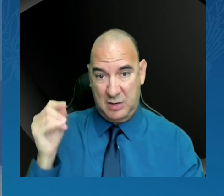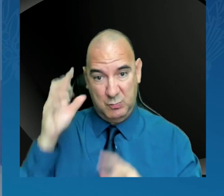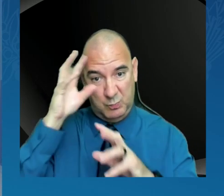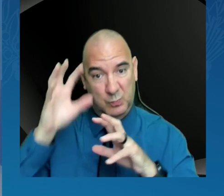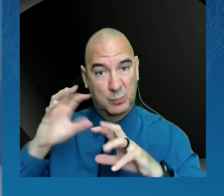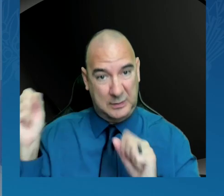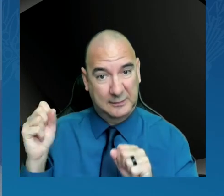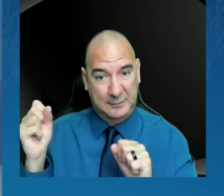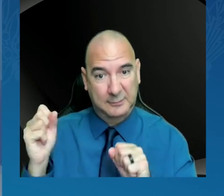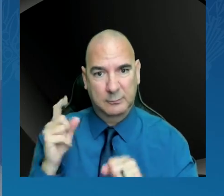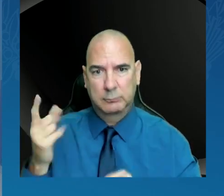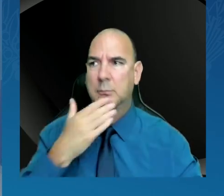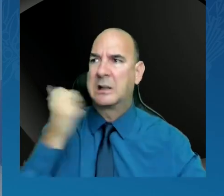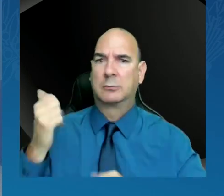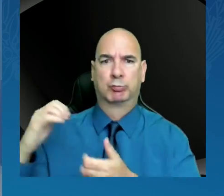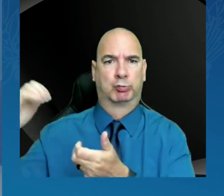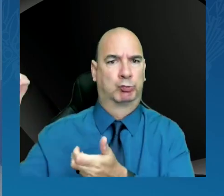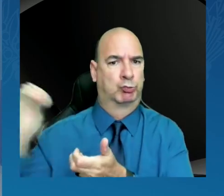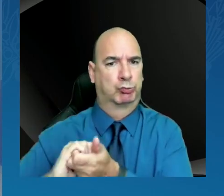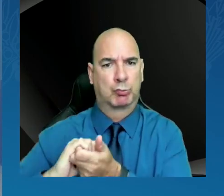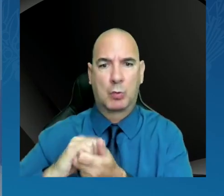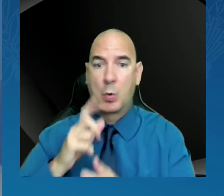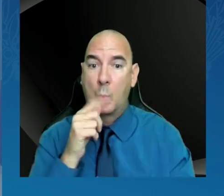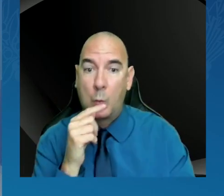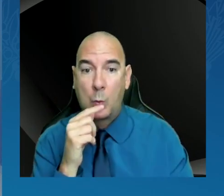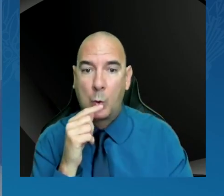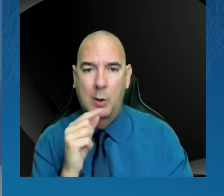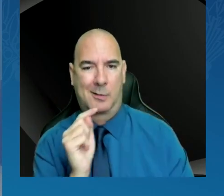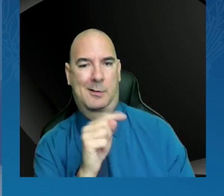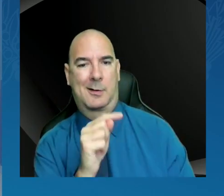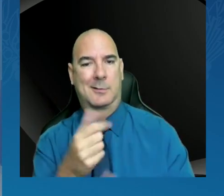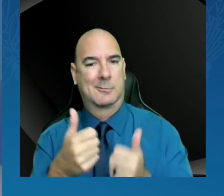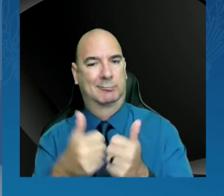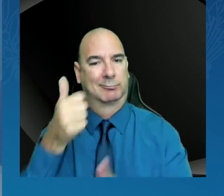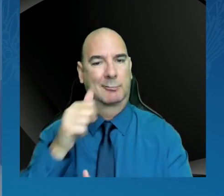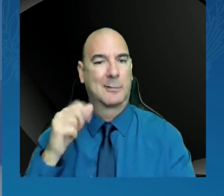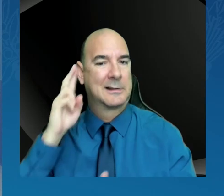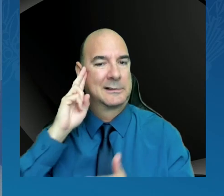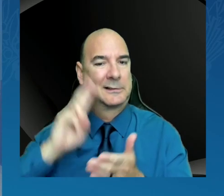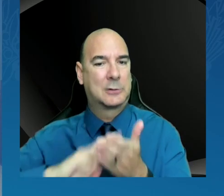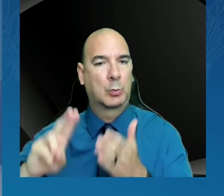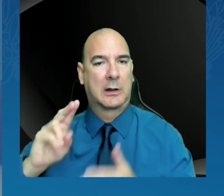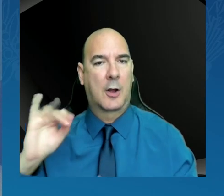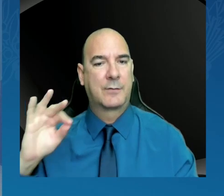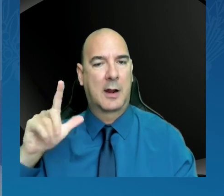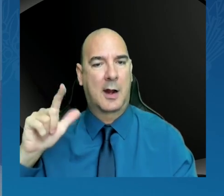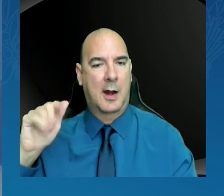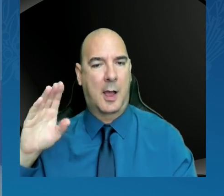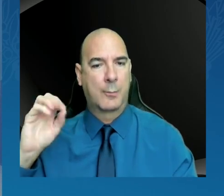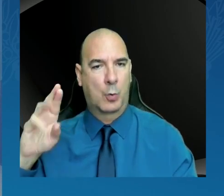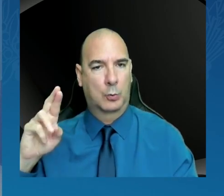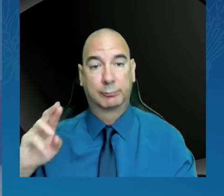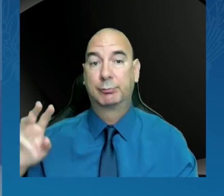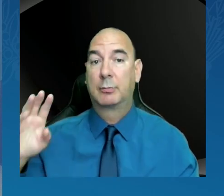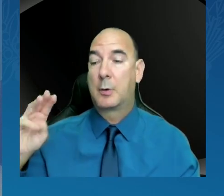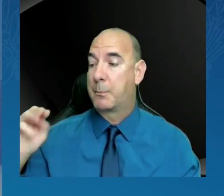than the secretary of Labor, Marty Walsh. I mean, I can tell you the basics that he is the former mayor of Boston,